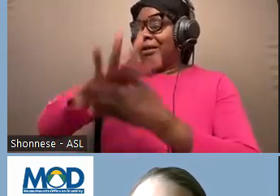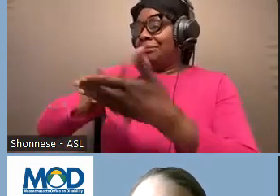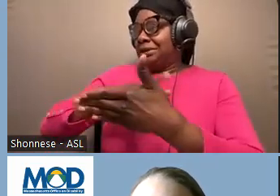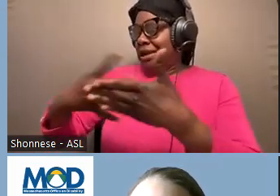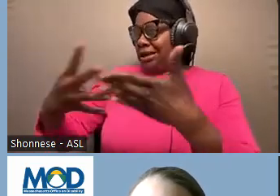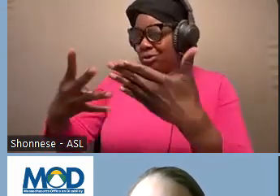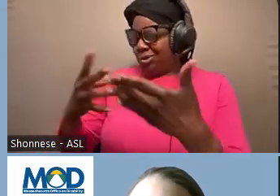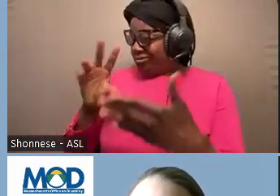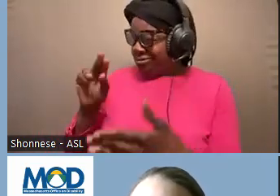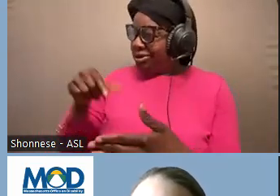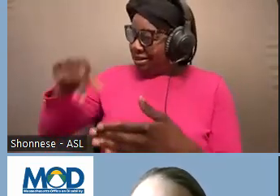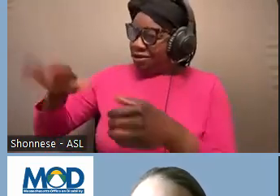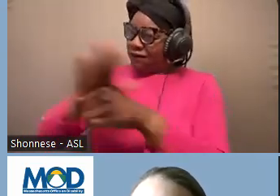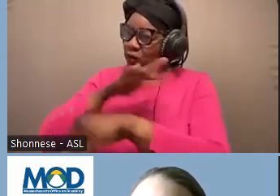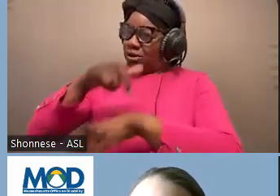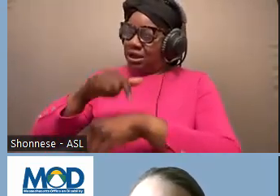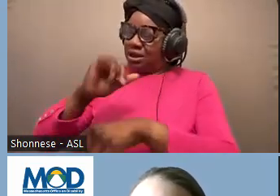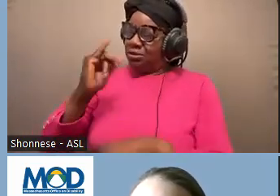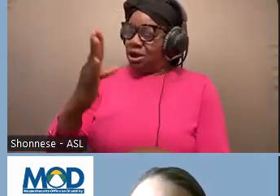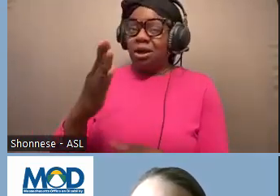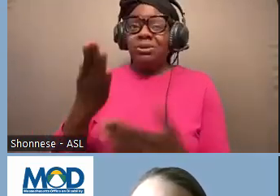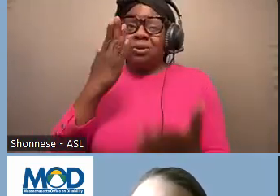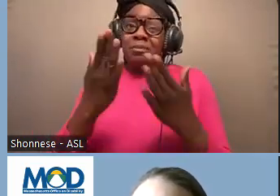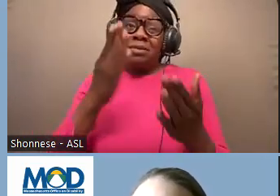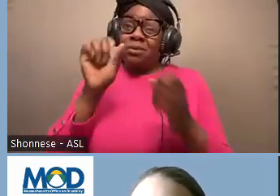That may work. But we can talk about that offline.